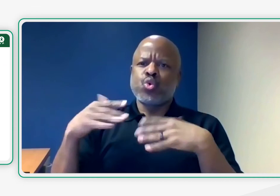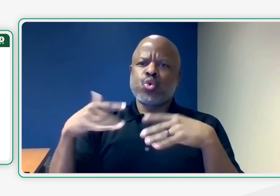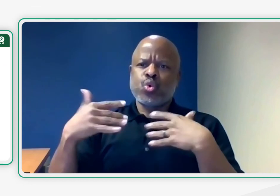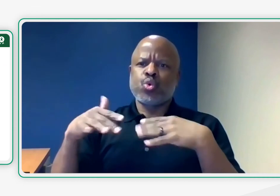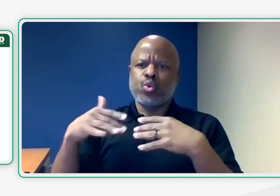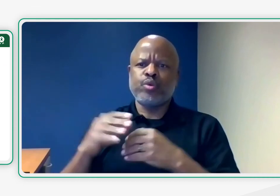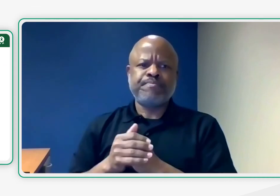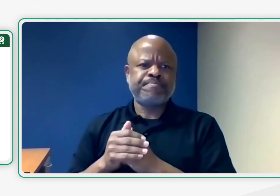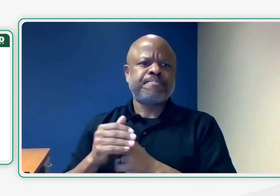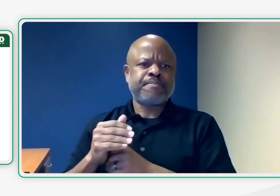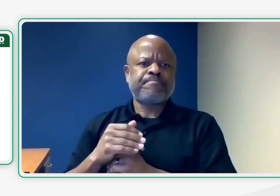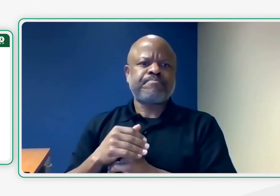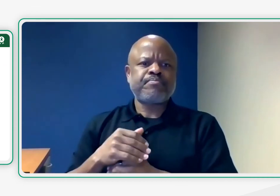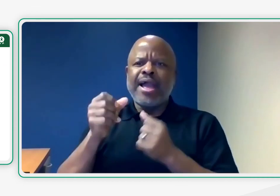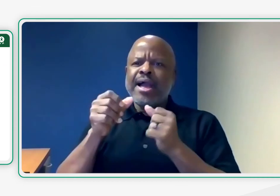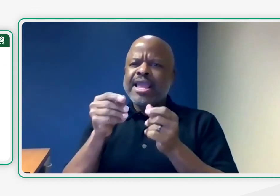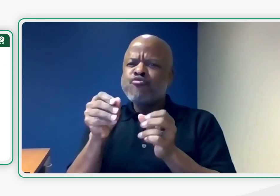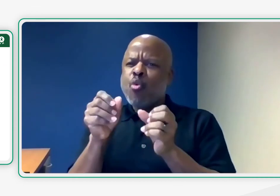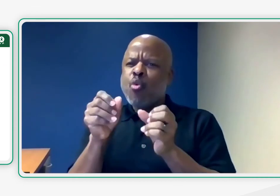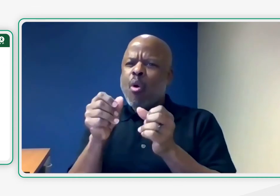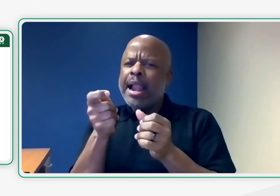All right, so, yeah, learning about behavioral economic principles. This